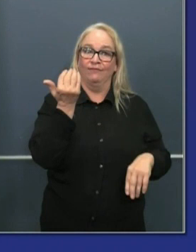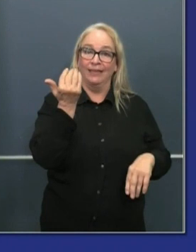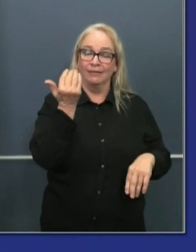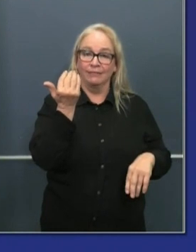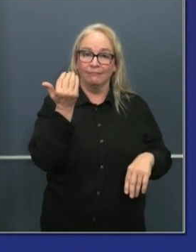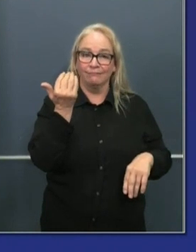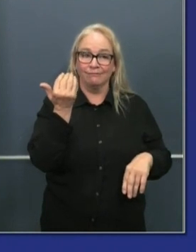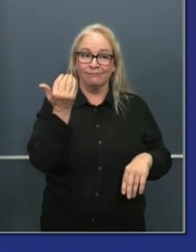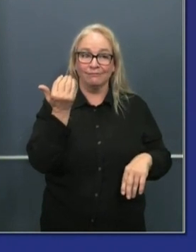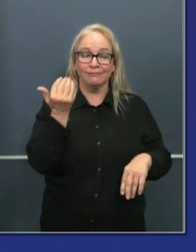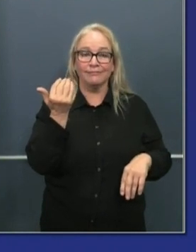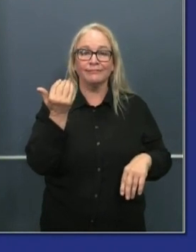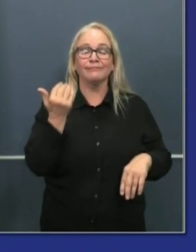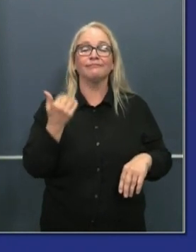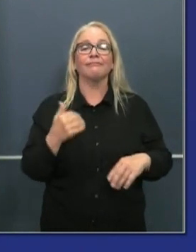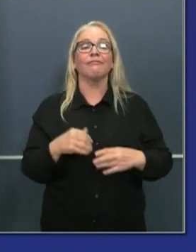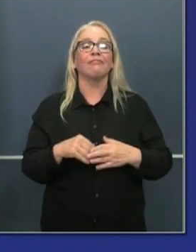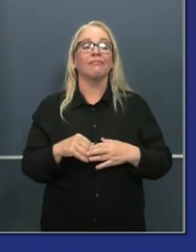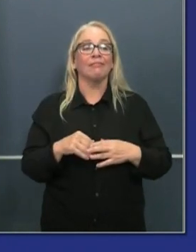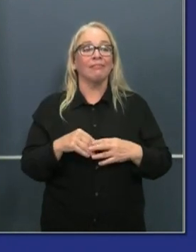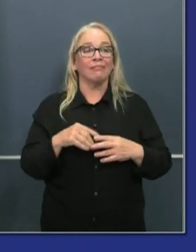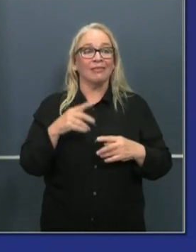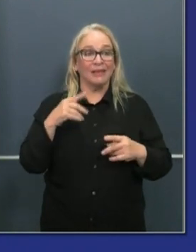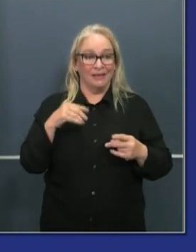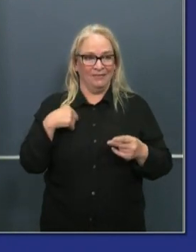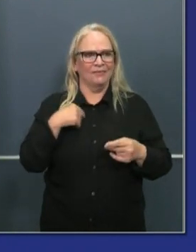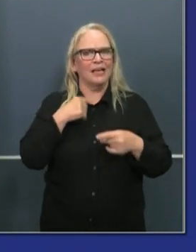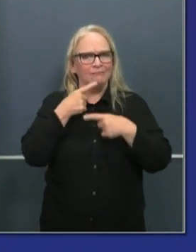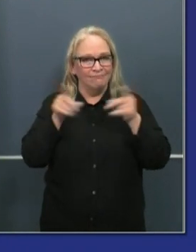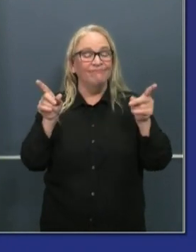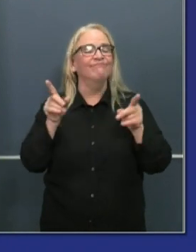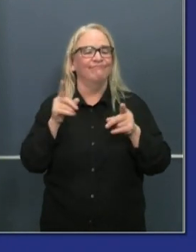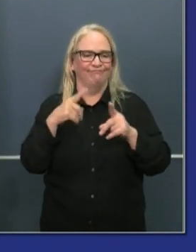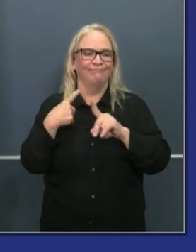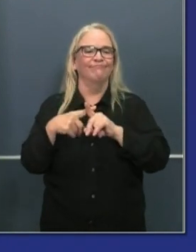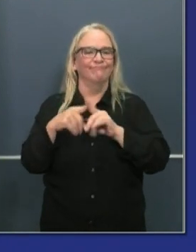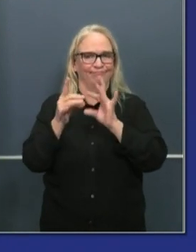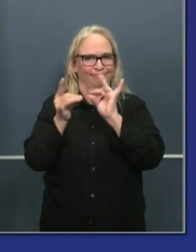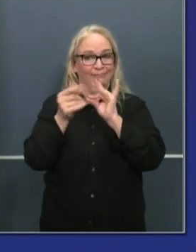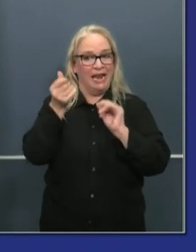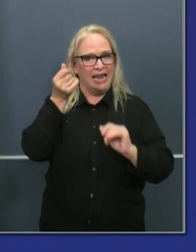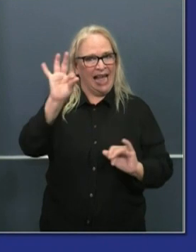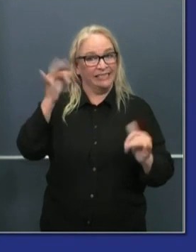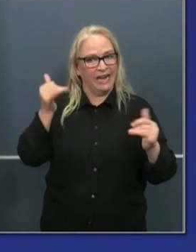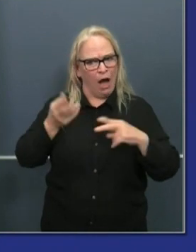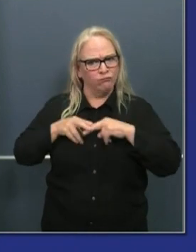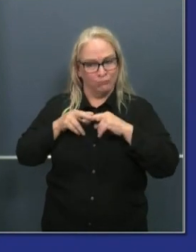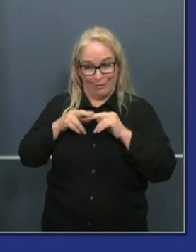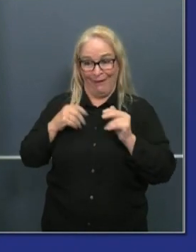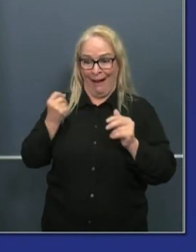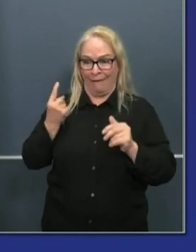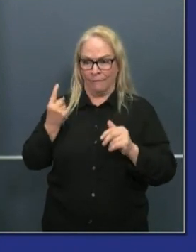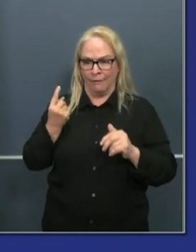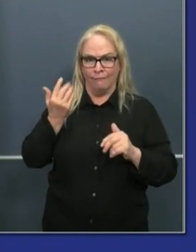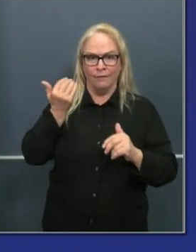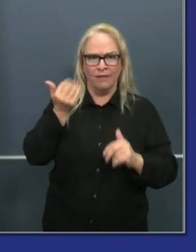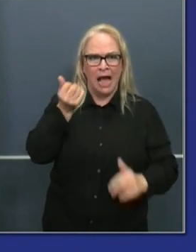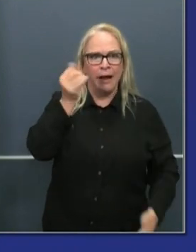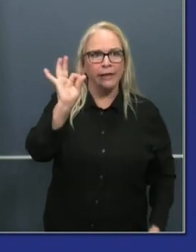CONSECUTIVE DAYS. I PUT OUT A LIST A NUMBER OF DAYS AGO AND WE TALKED ABOUT 11 COUNTIES BEING ON THAT LIST AND INCREASED TO 15 A COUPLE OF